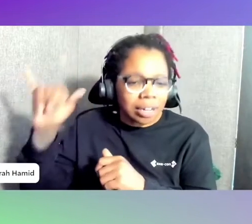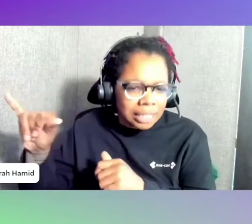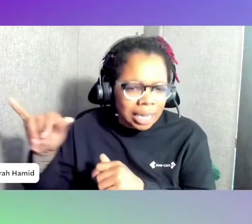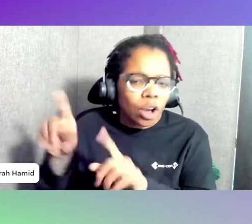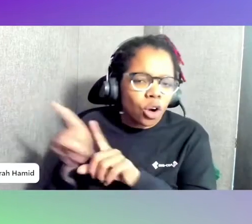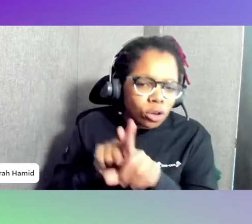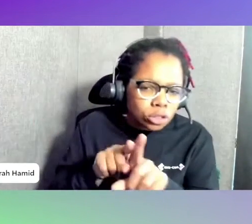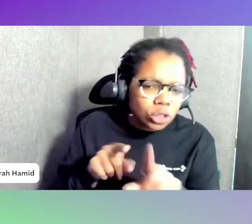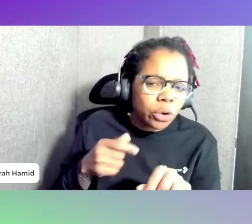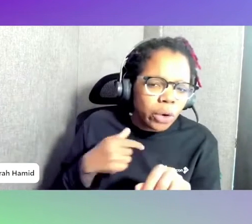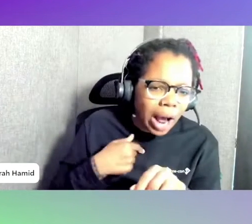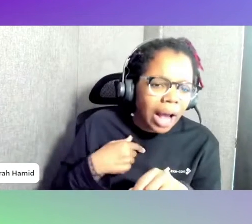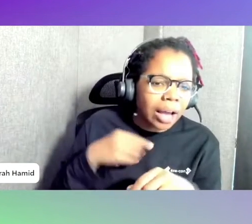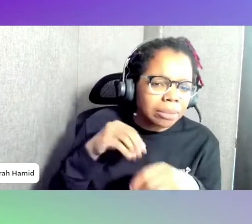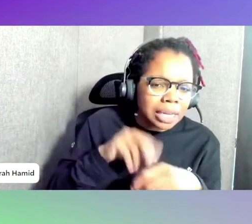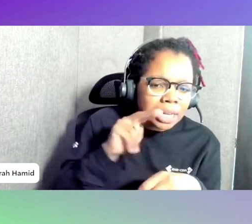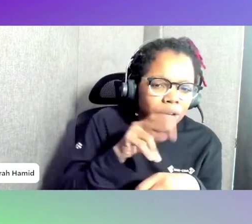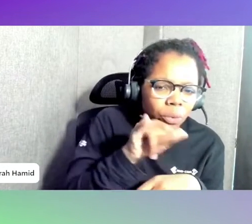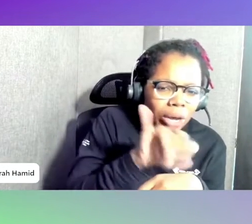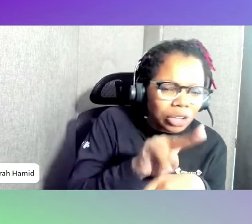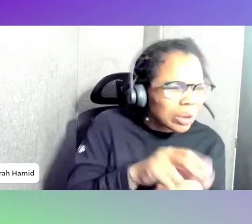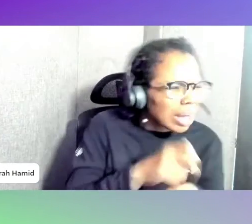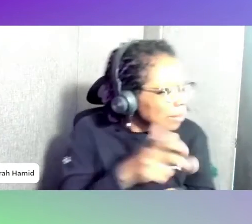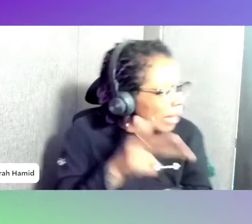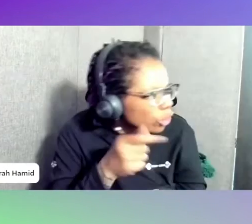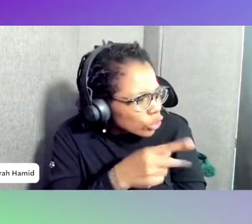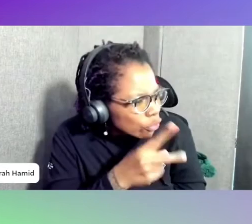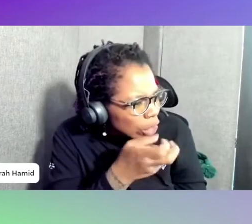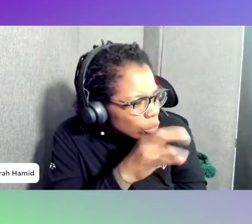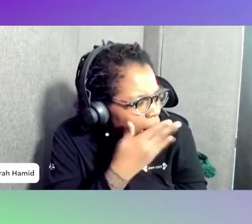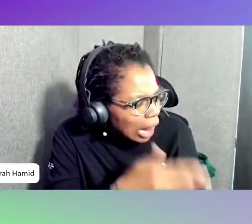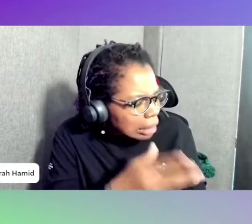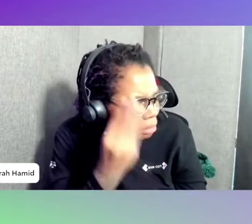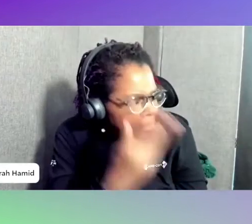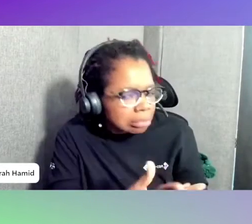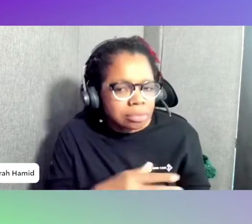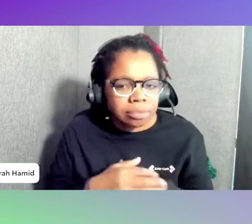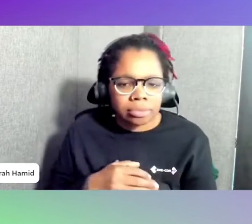MA to accessibility designer, previously I was current on the Twitter design team, and I also